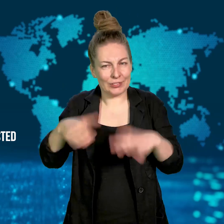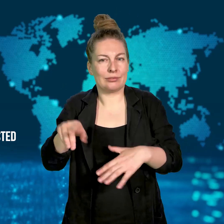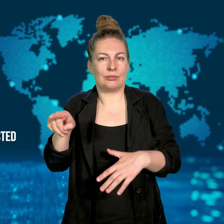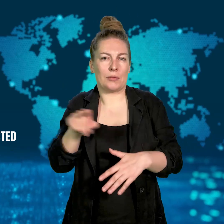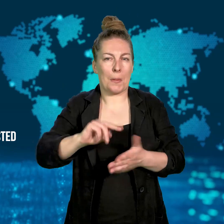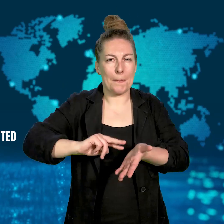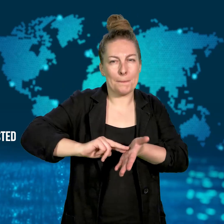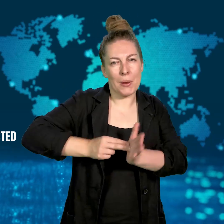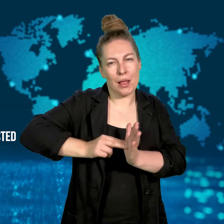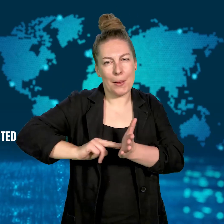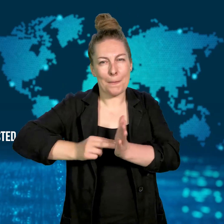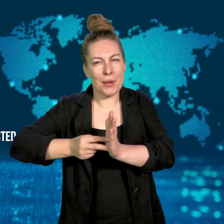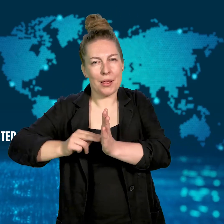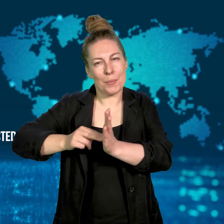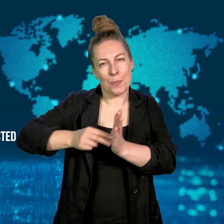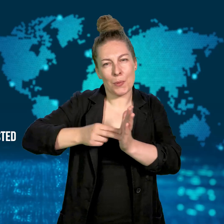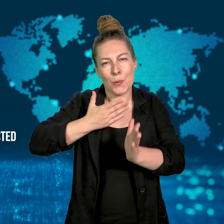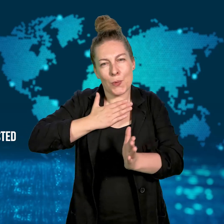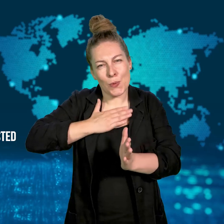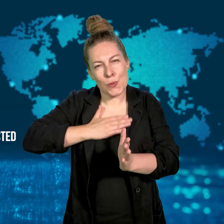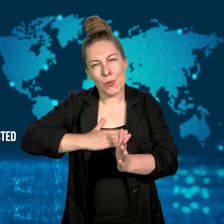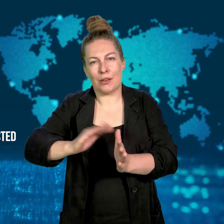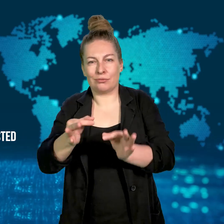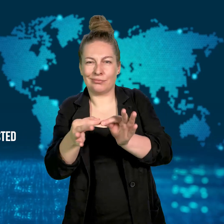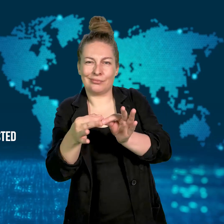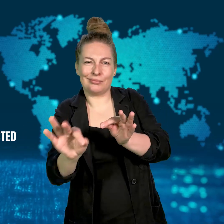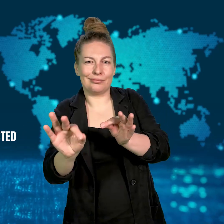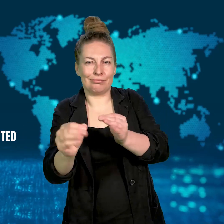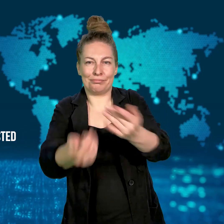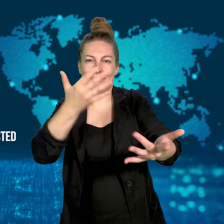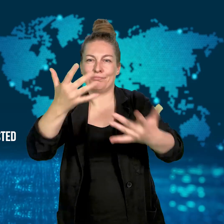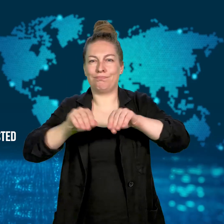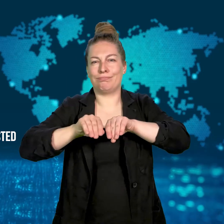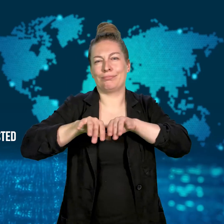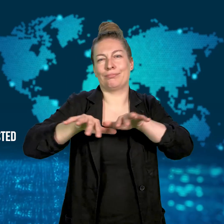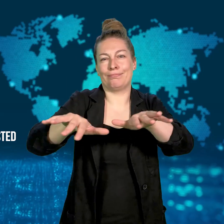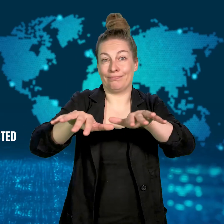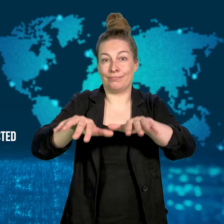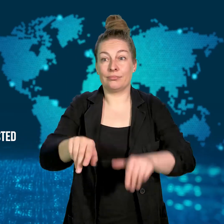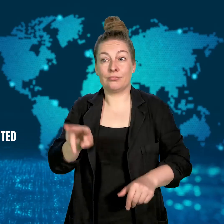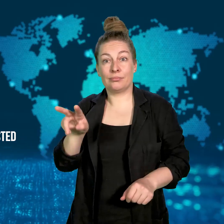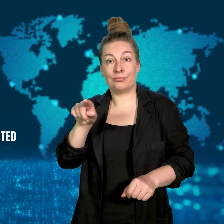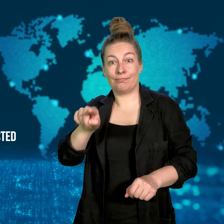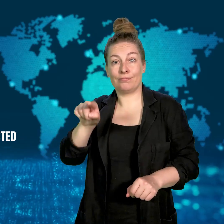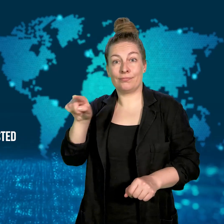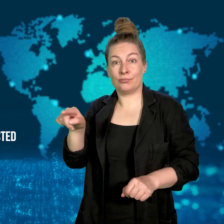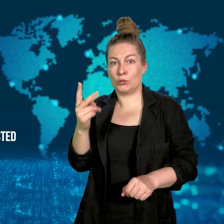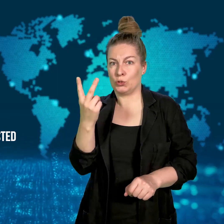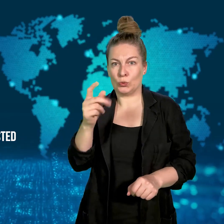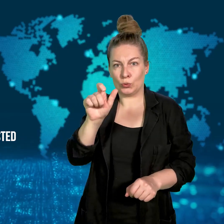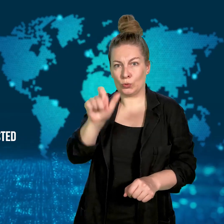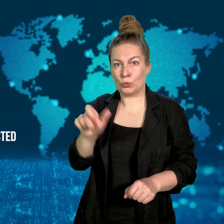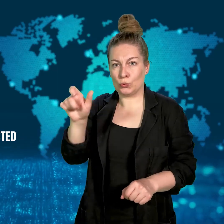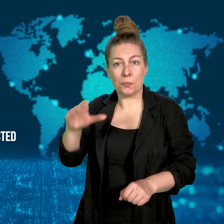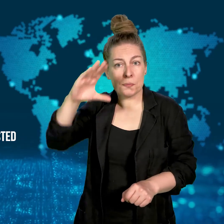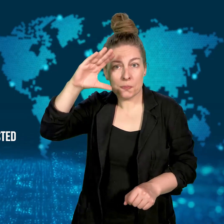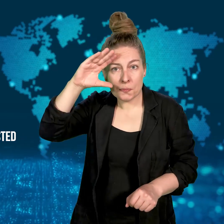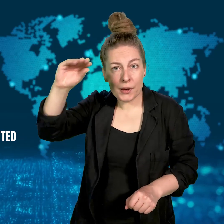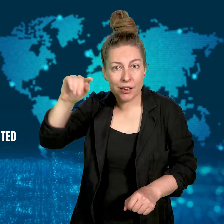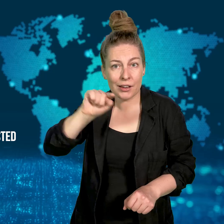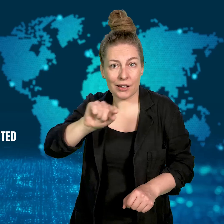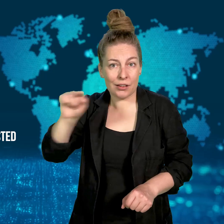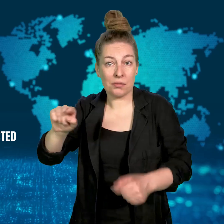and causing a huge wildfire.